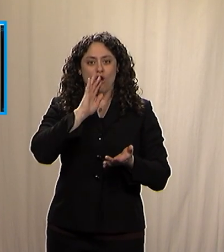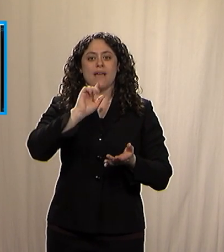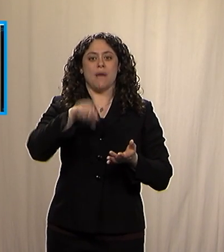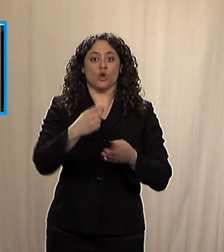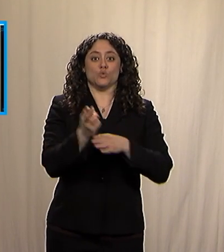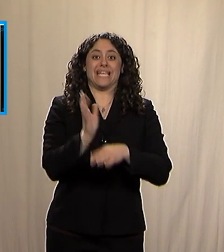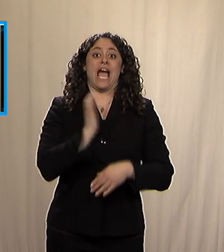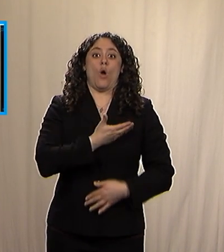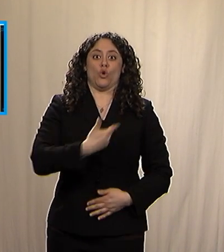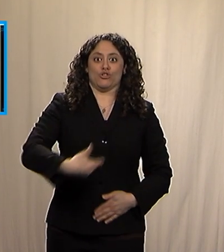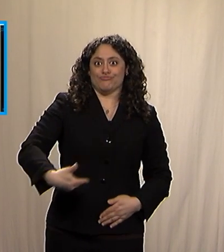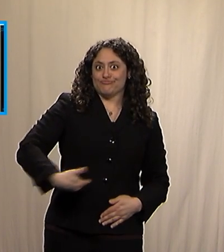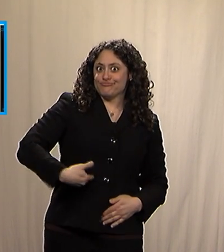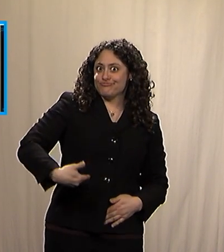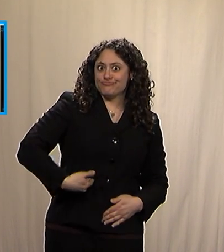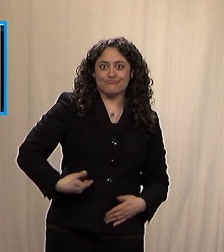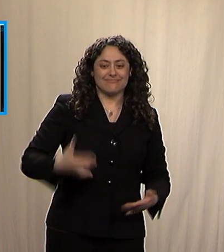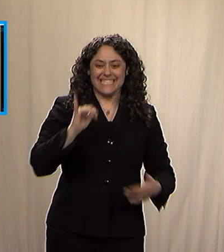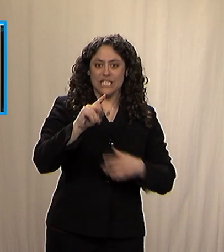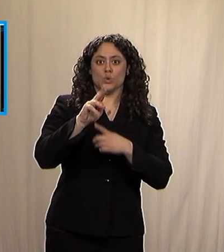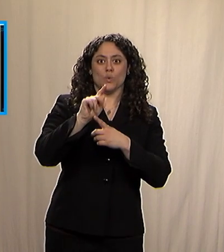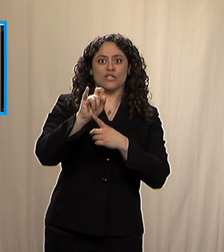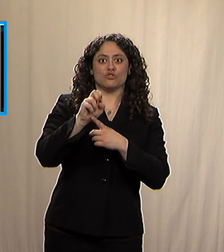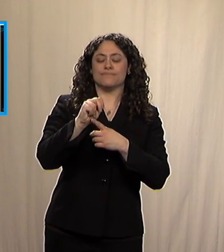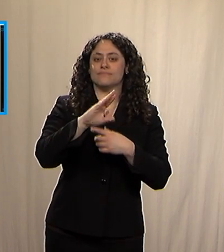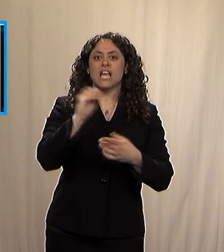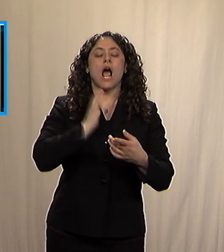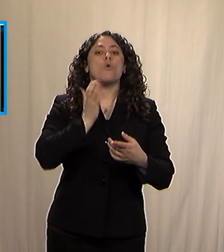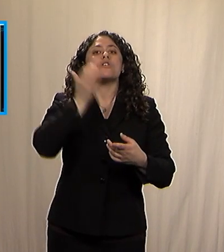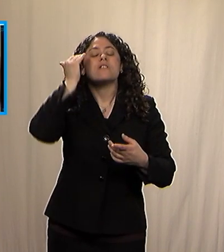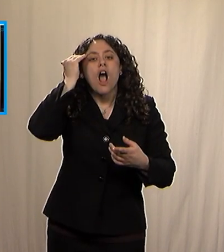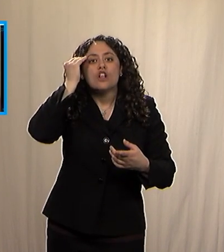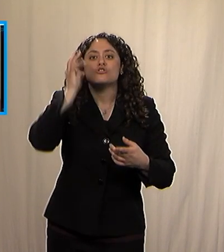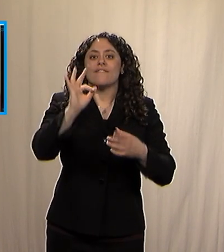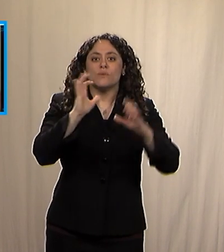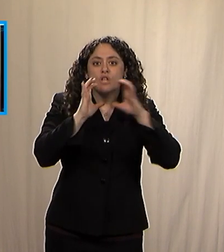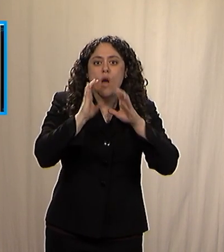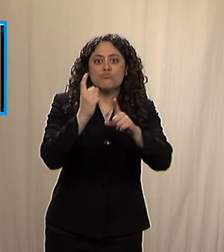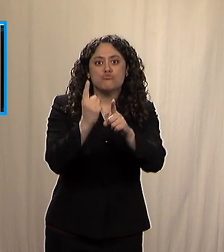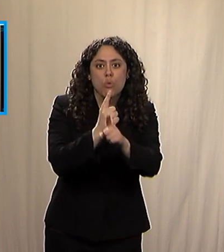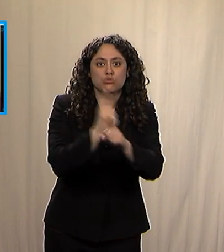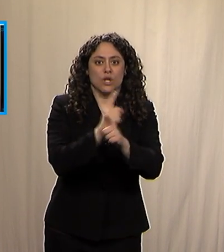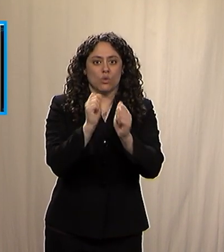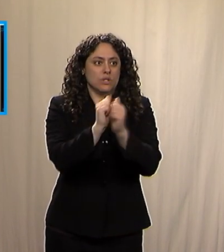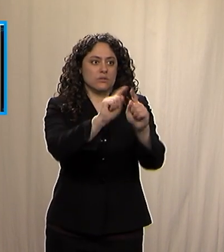of how to communicate appropriately. But we have to do that with two groups of people